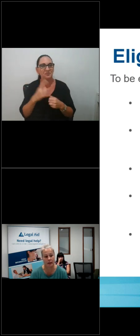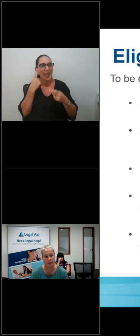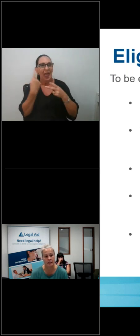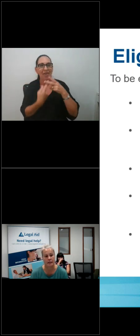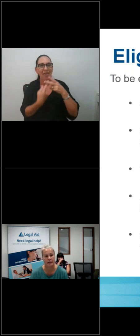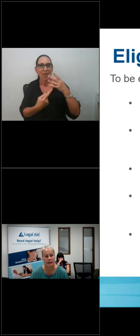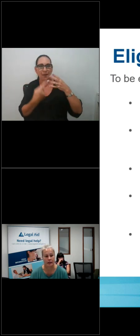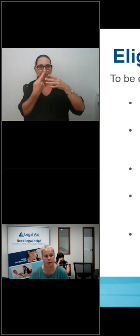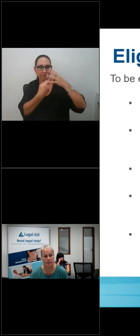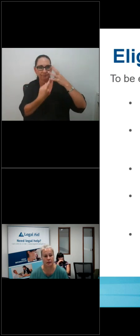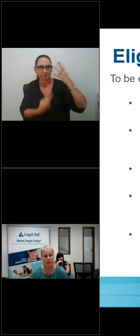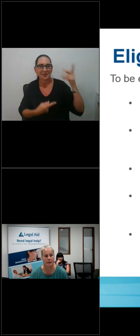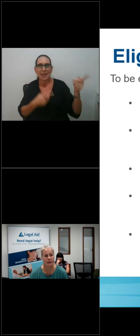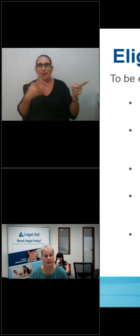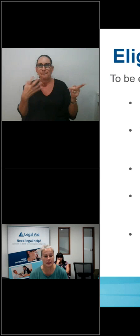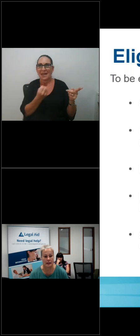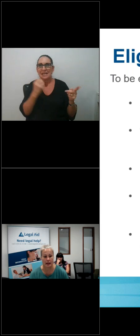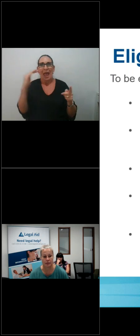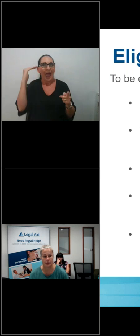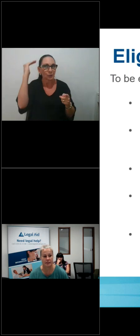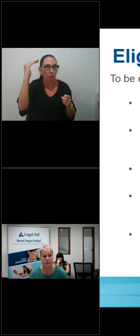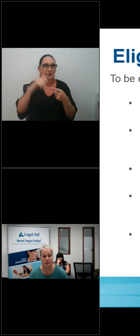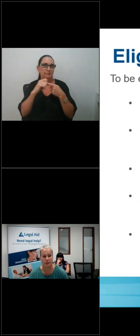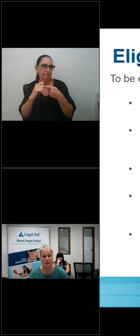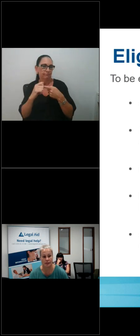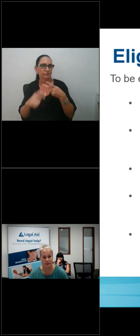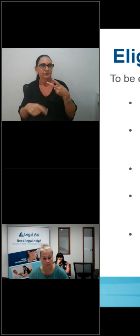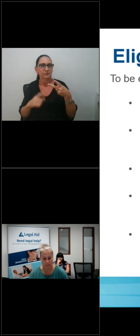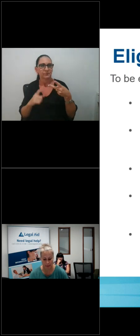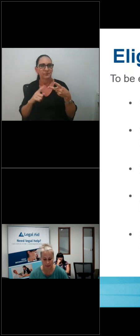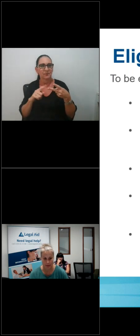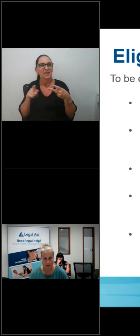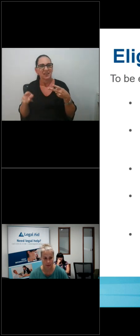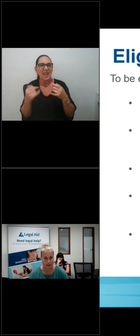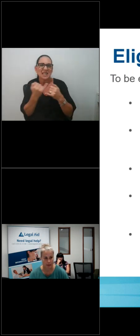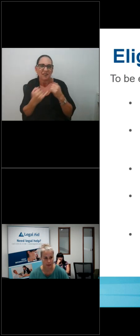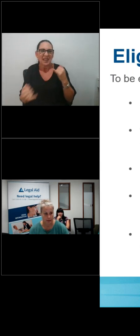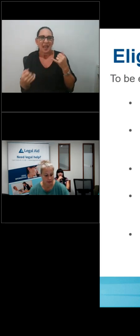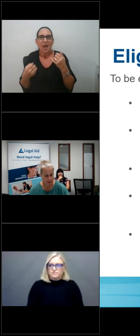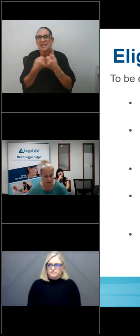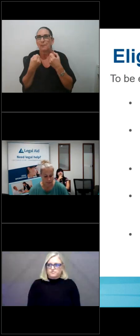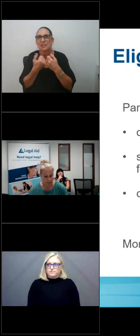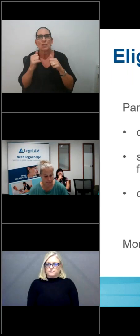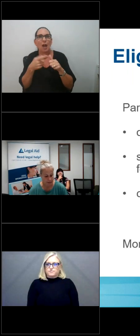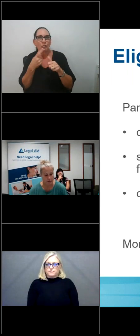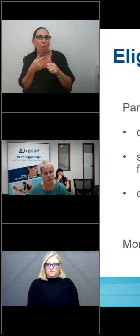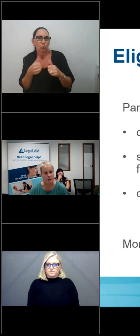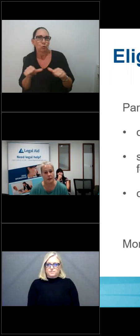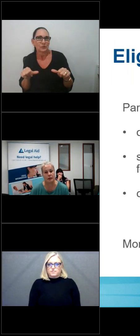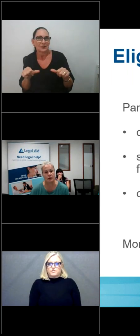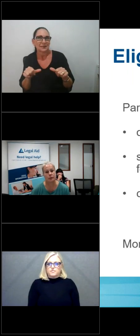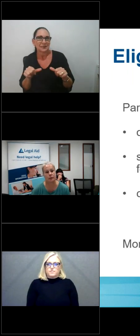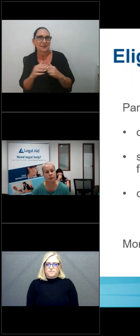an adult and I've already mentioned about the um severe substance use so just I mentioned before